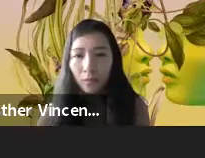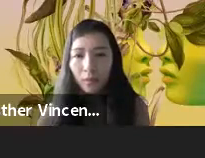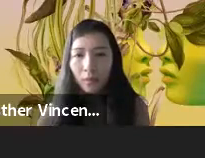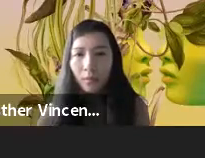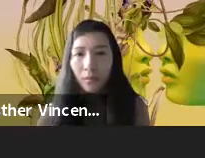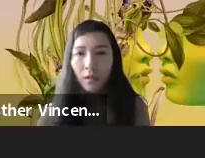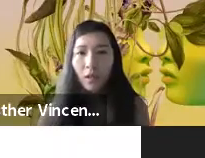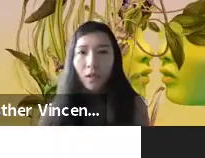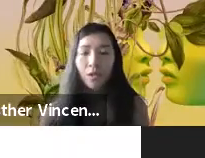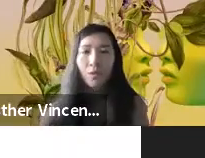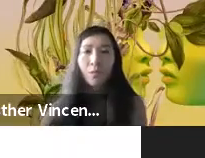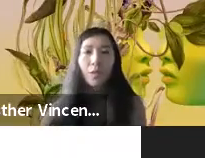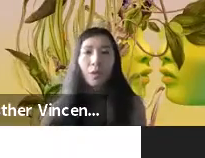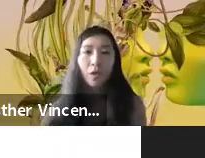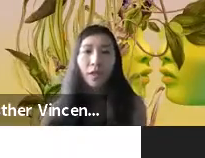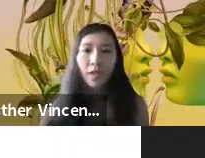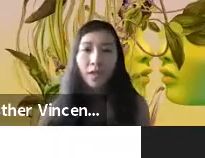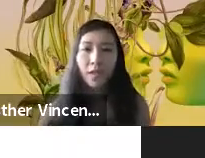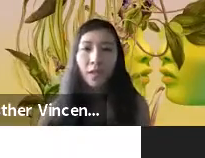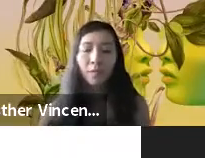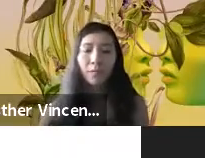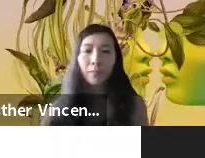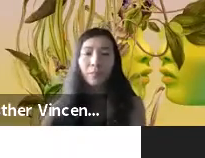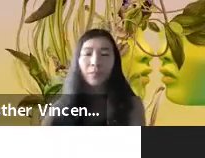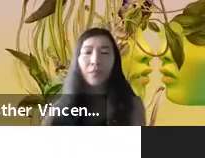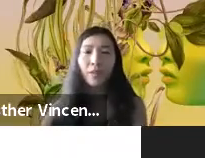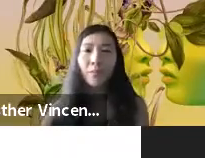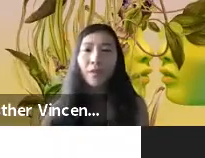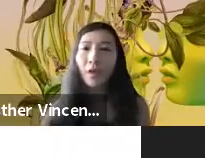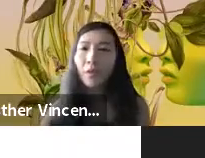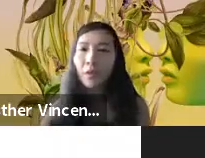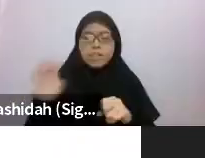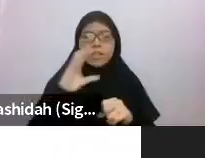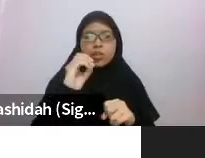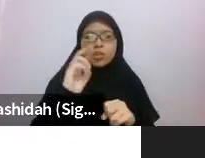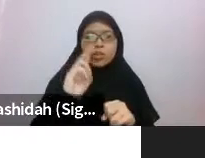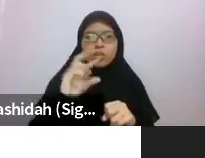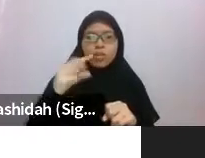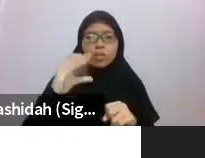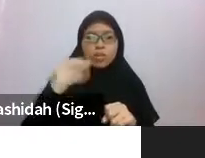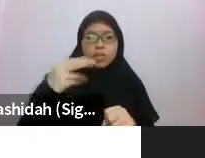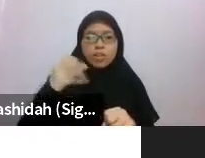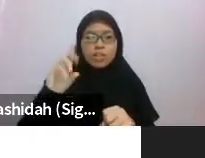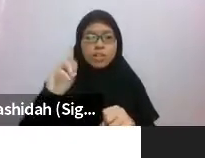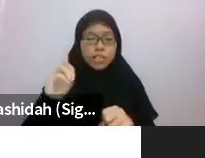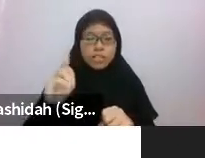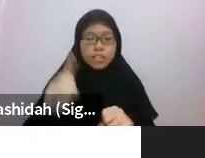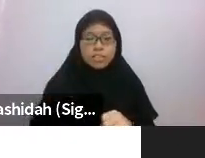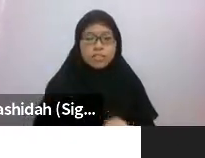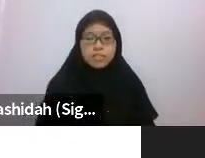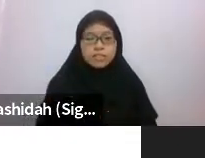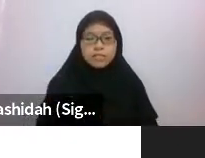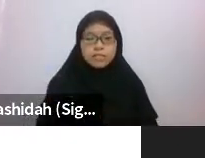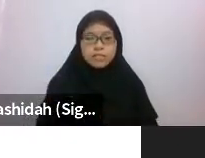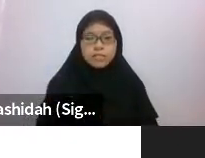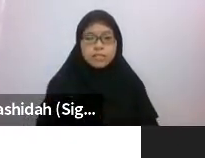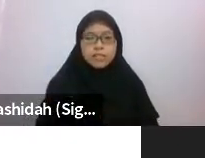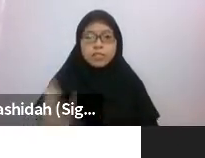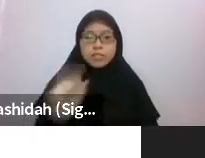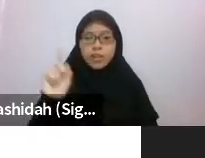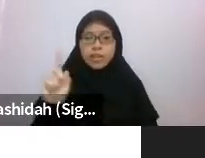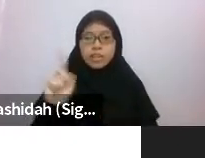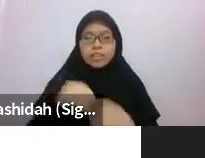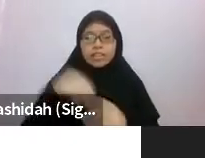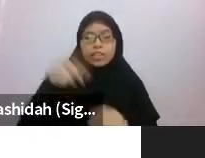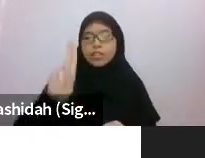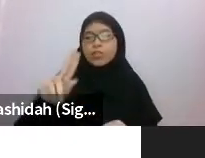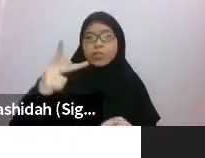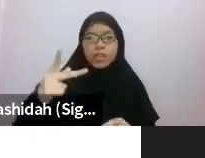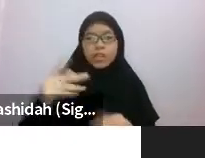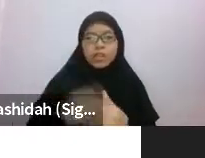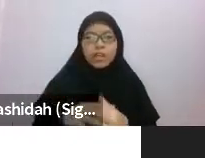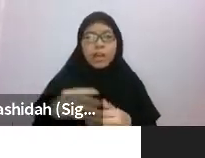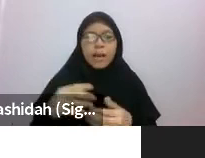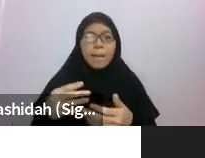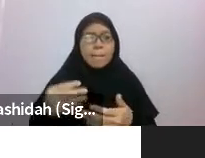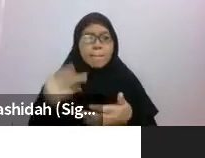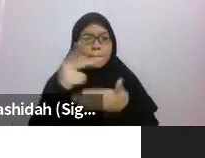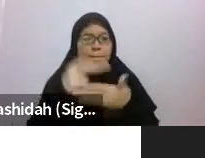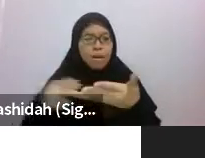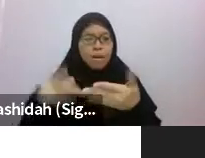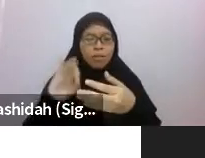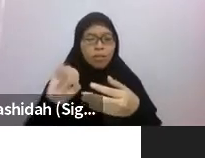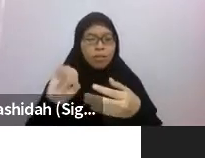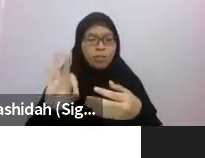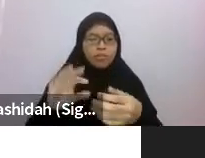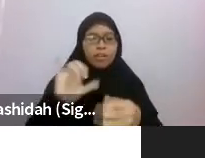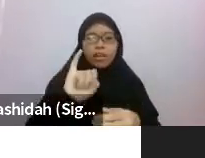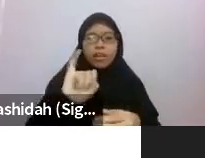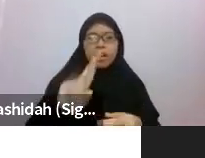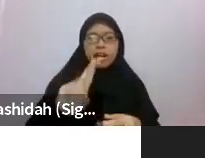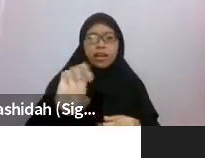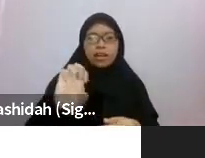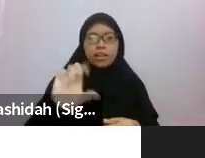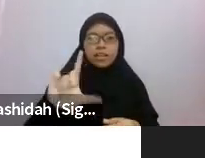The bee orchid can be found in the UK and I think in part of Ireland it also conserves a species of plant, and this is what it looks like.